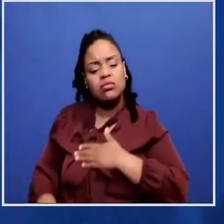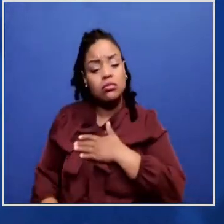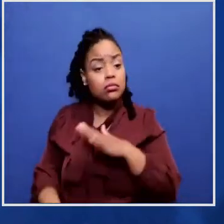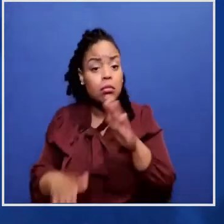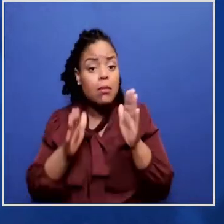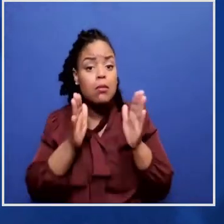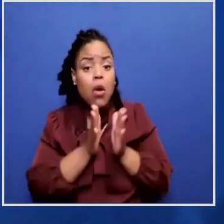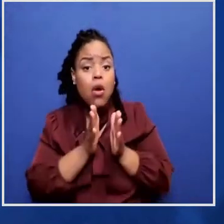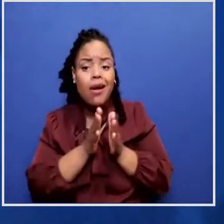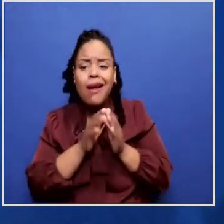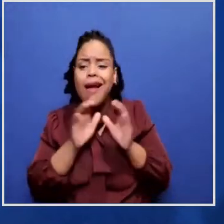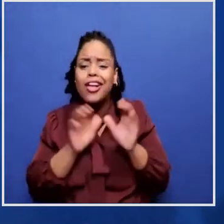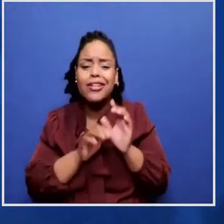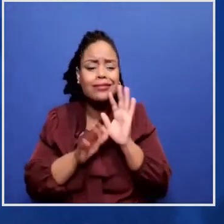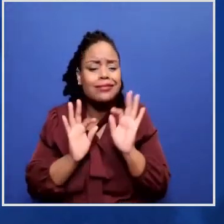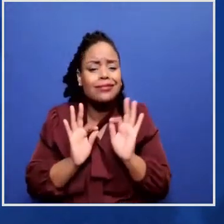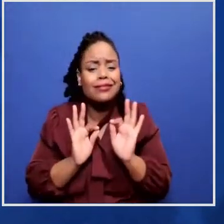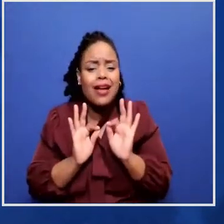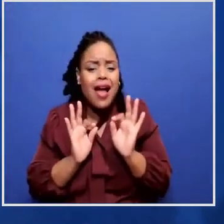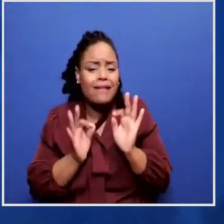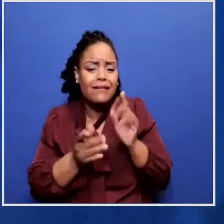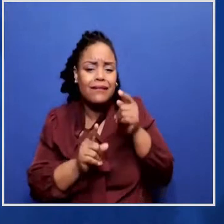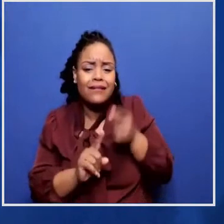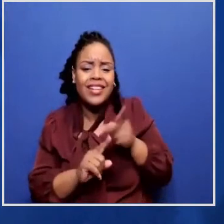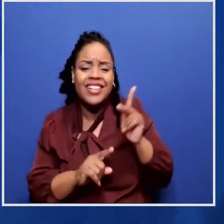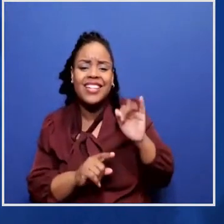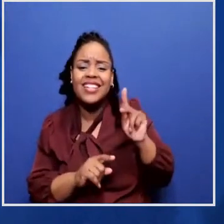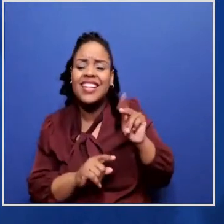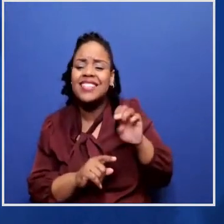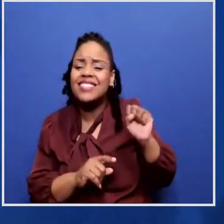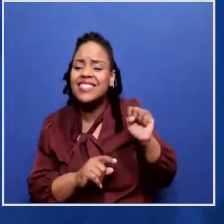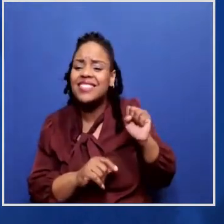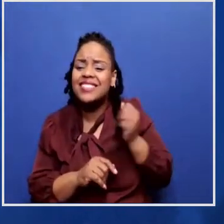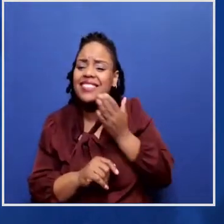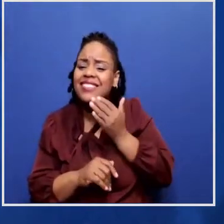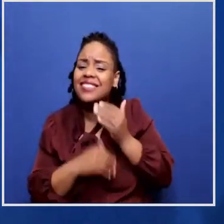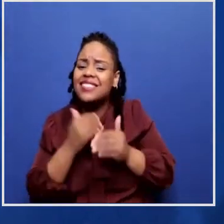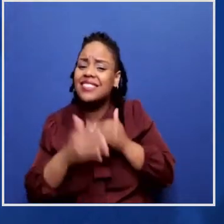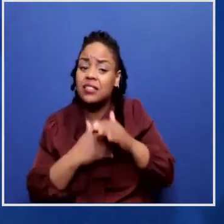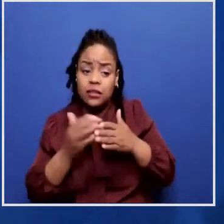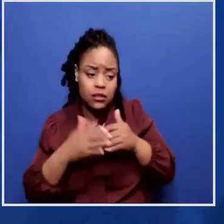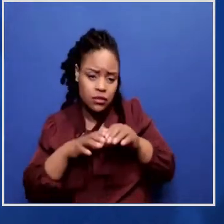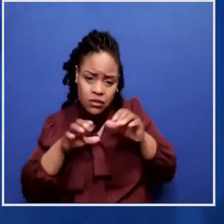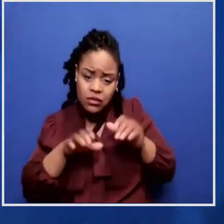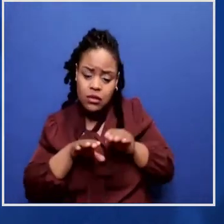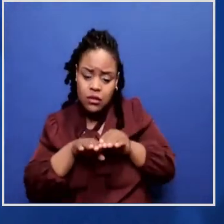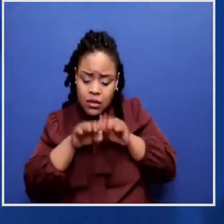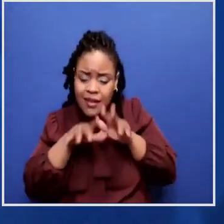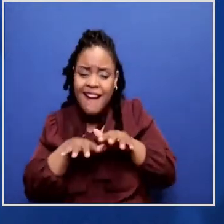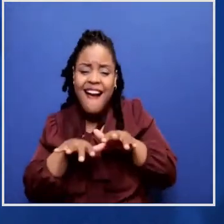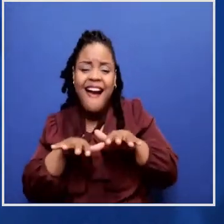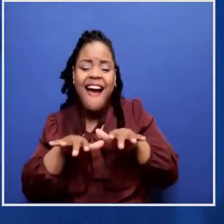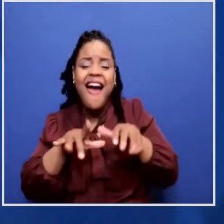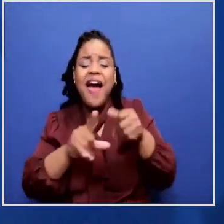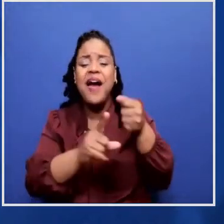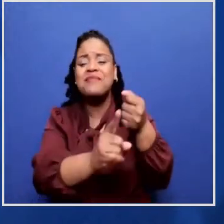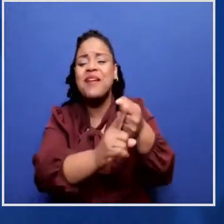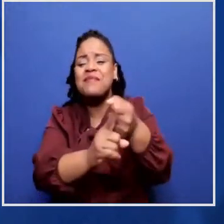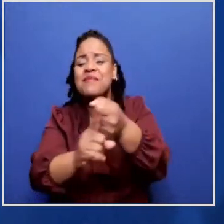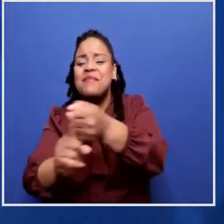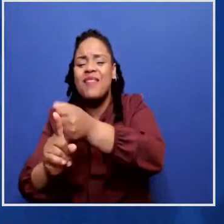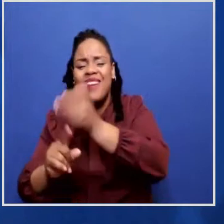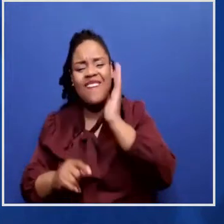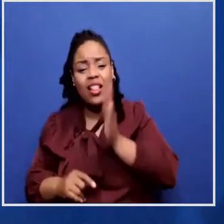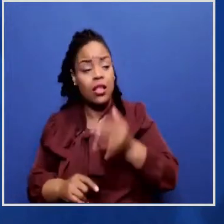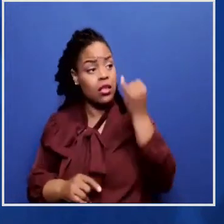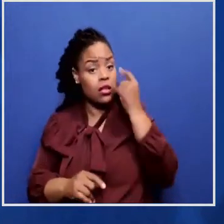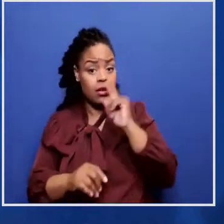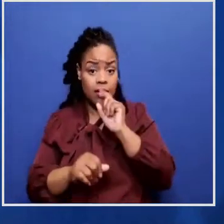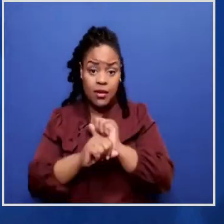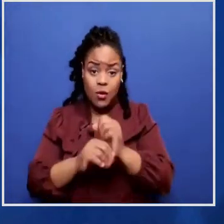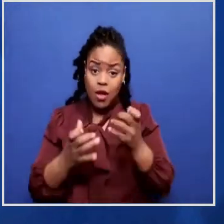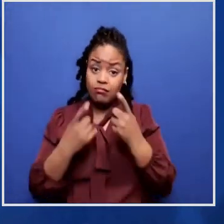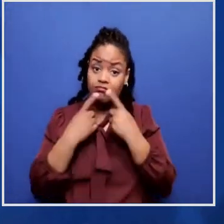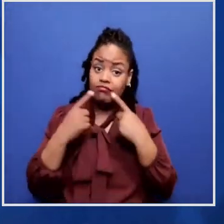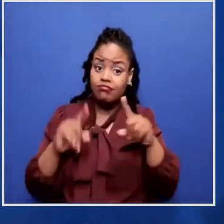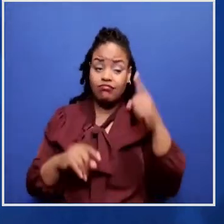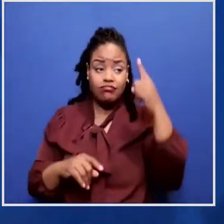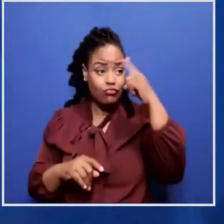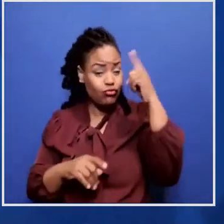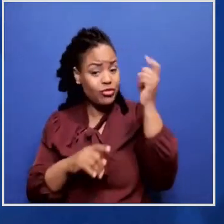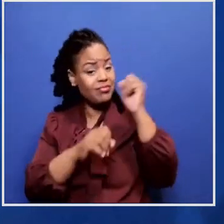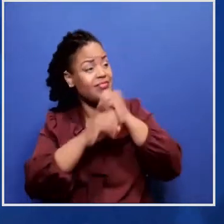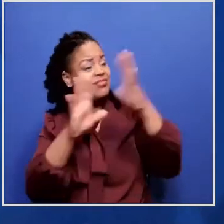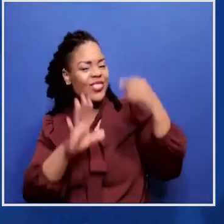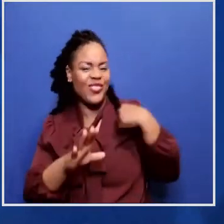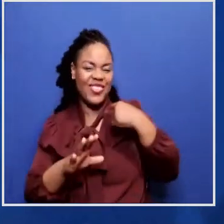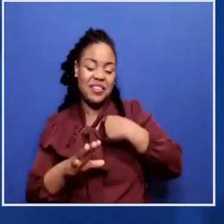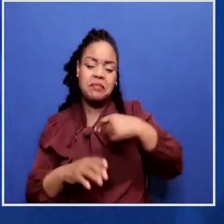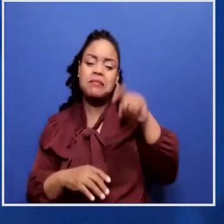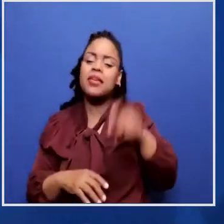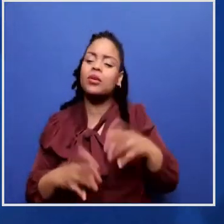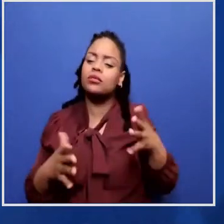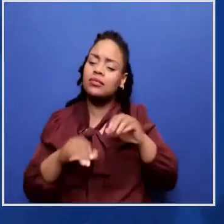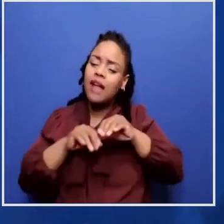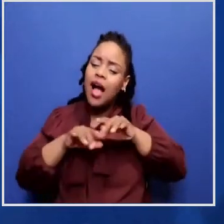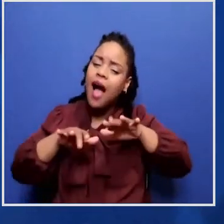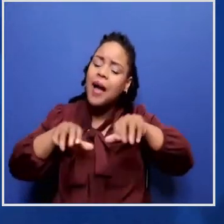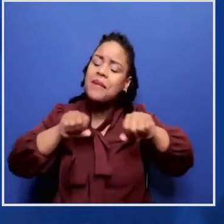EVERY BIT OF THE SWEAT THAT